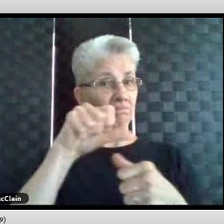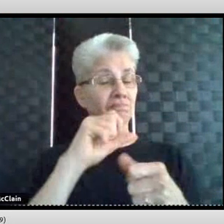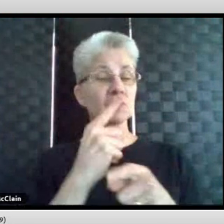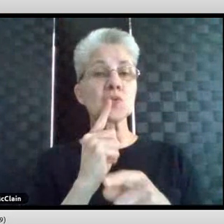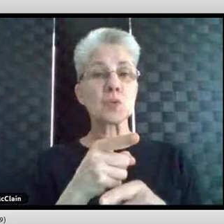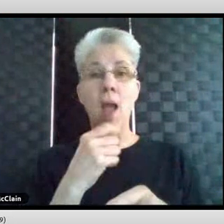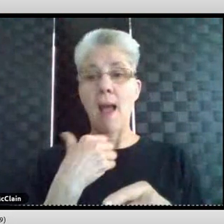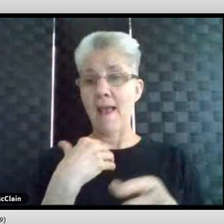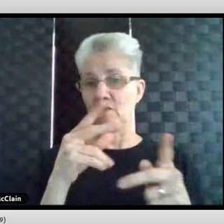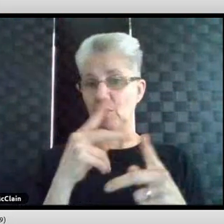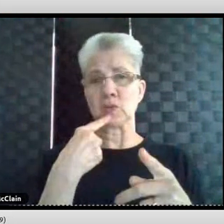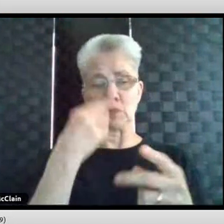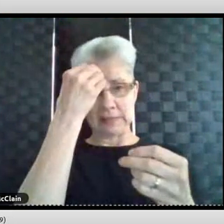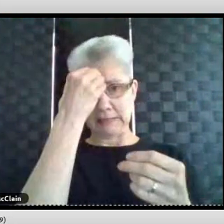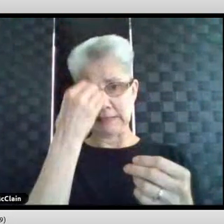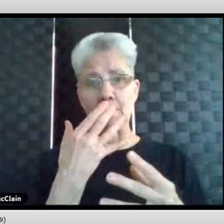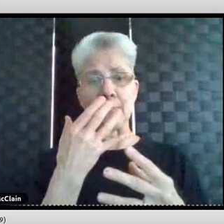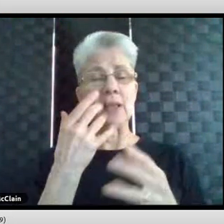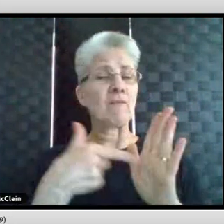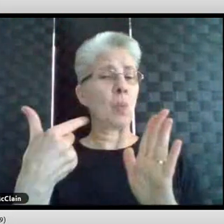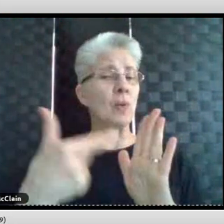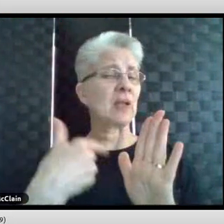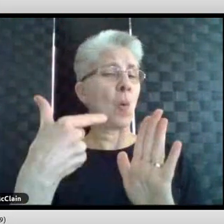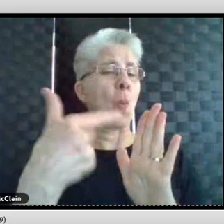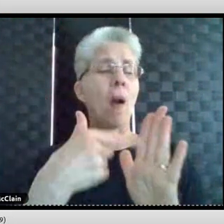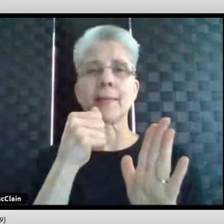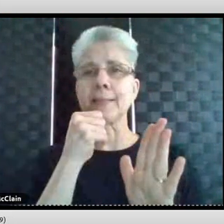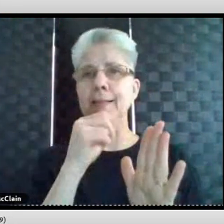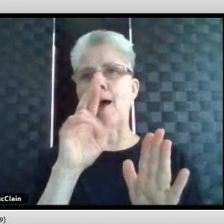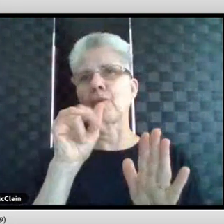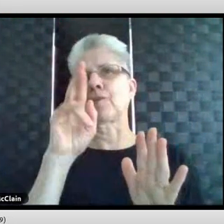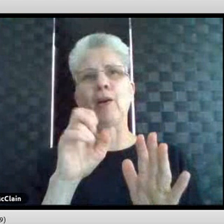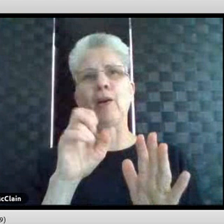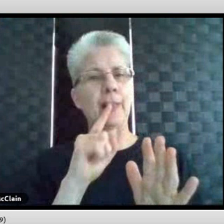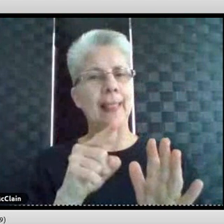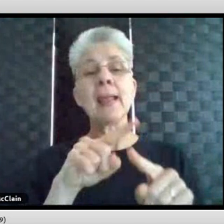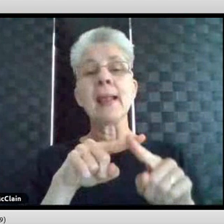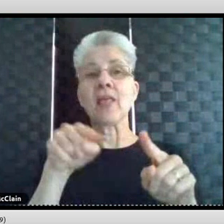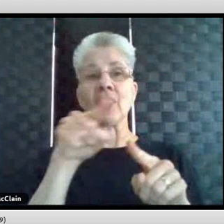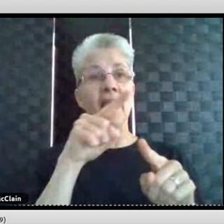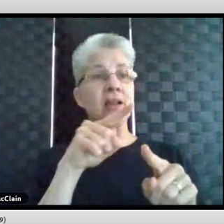I have people tell me every once and a while -- It's not rare by any means -- that they don't actually go